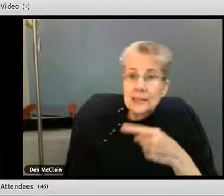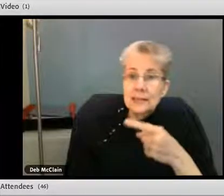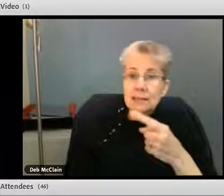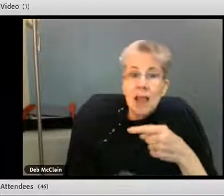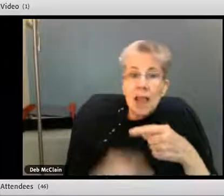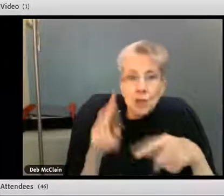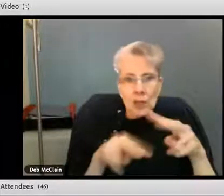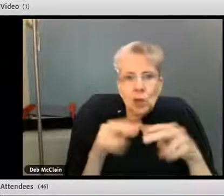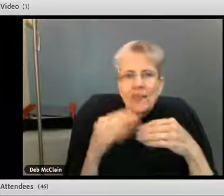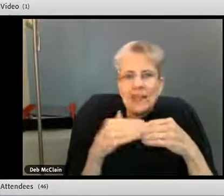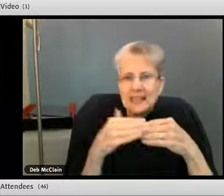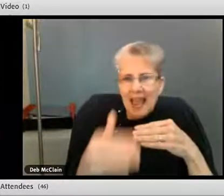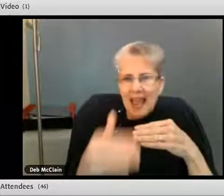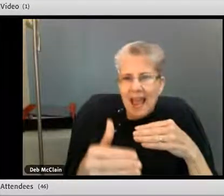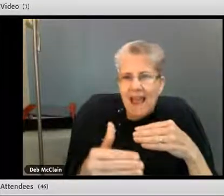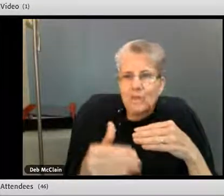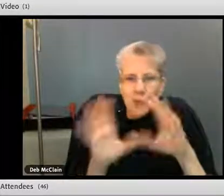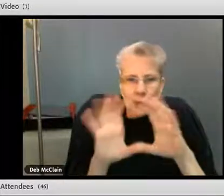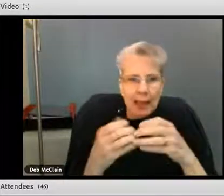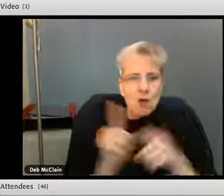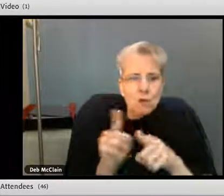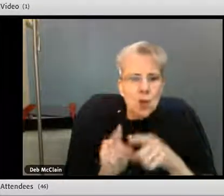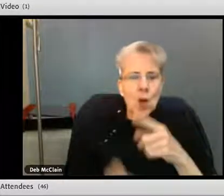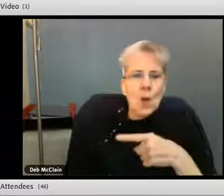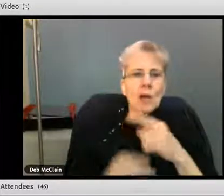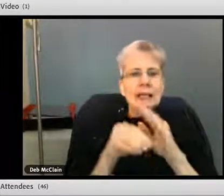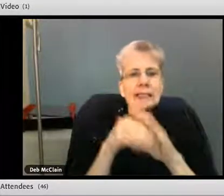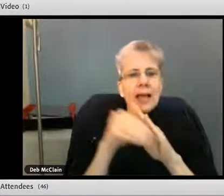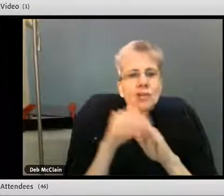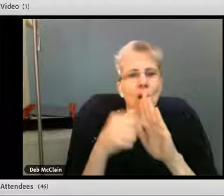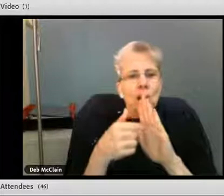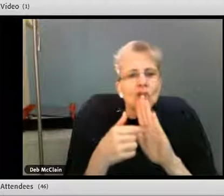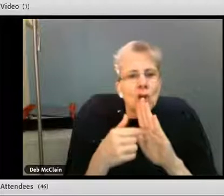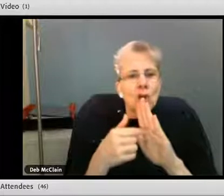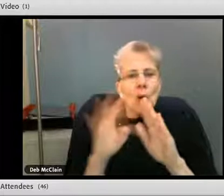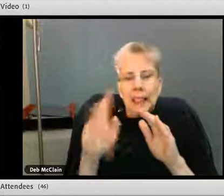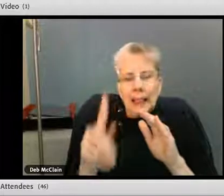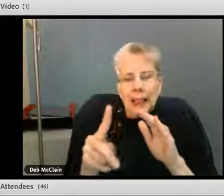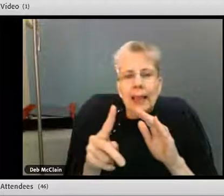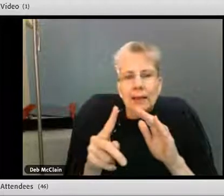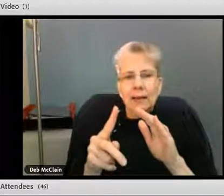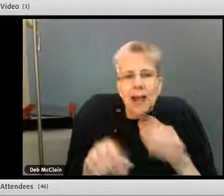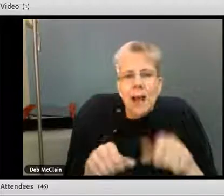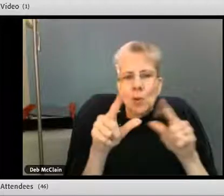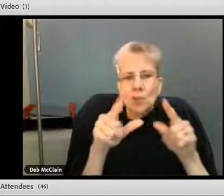The slideshow, I'll share the link. I'll post this for you guys so you have these to kind of go --